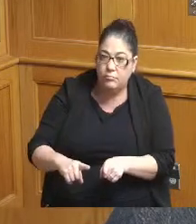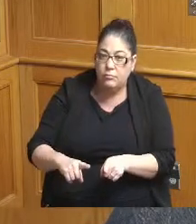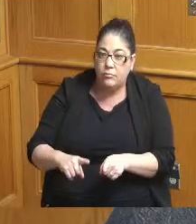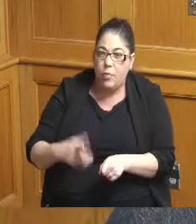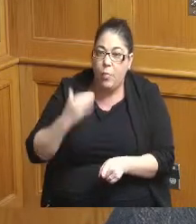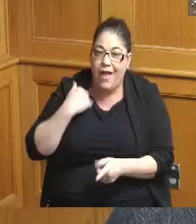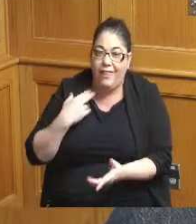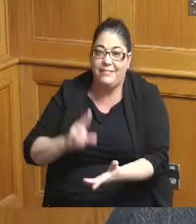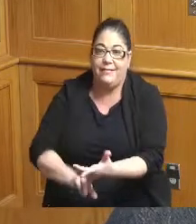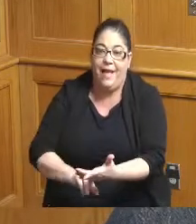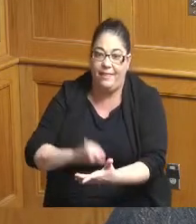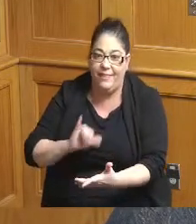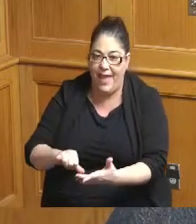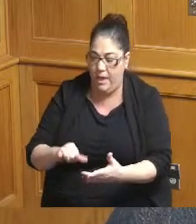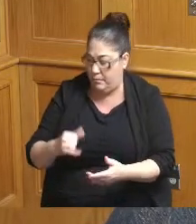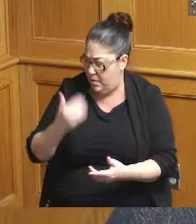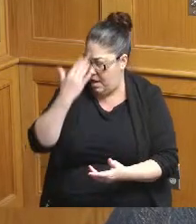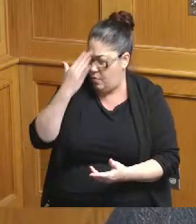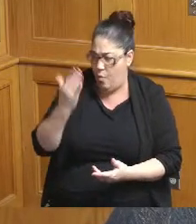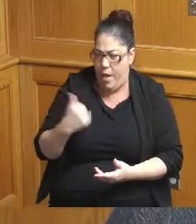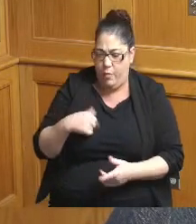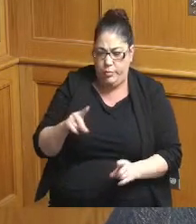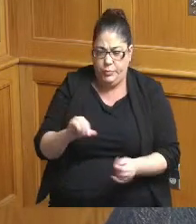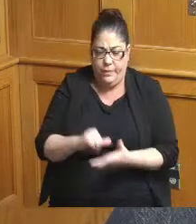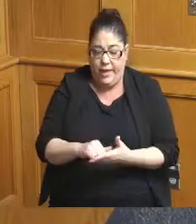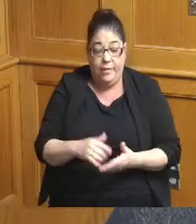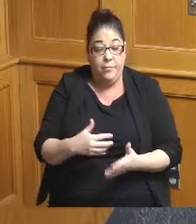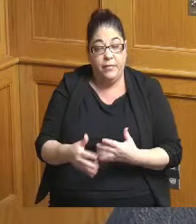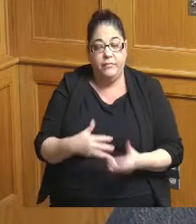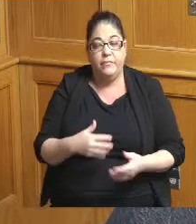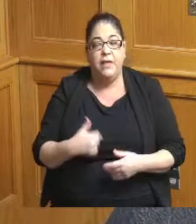don't know but I do have to say a little and I don't want to talk anymore about it but I will